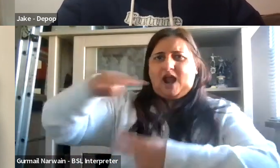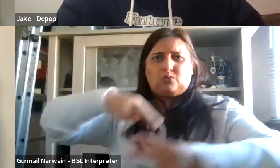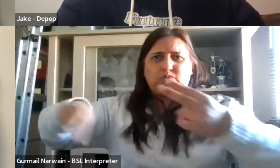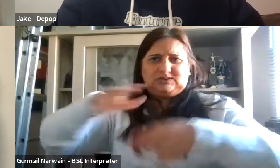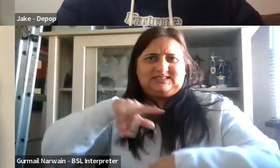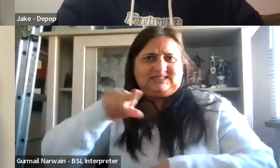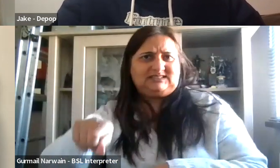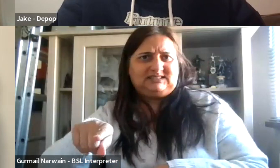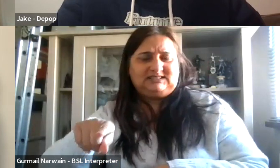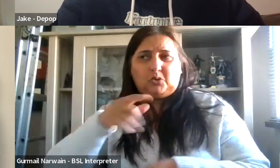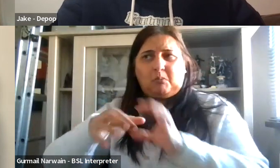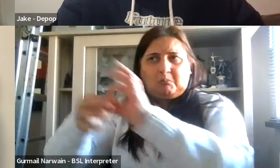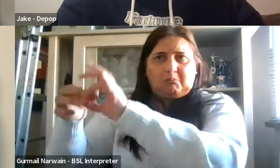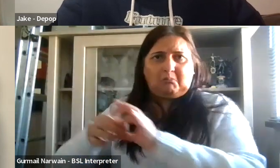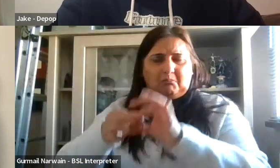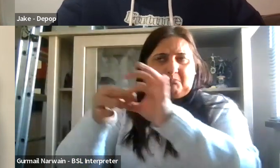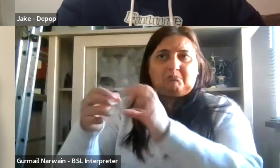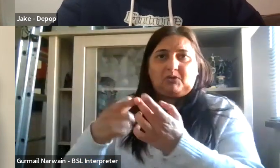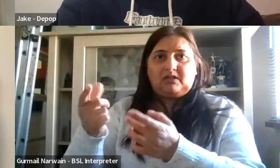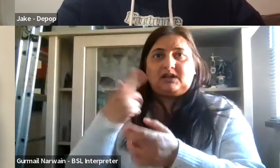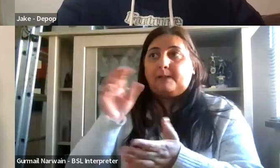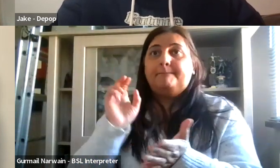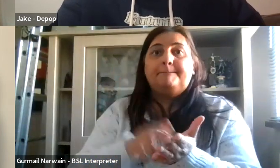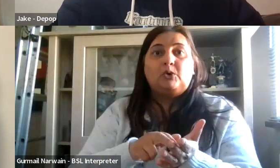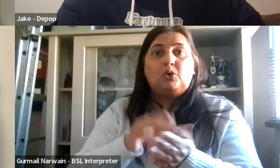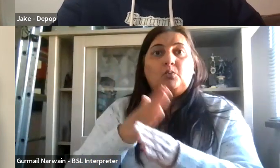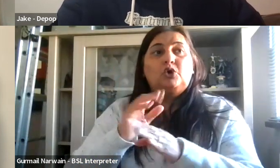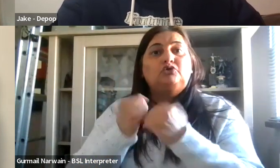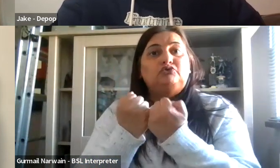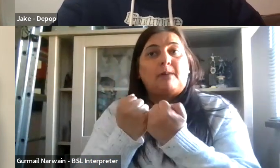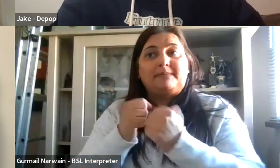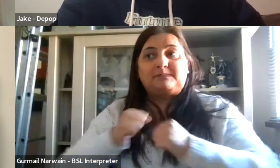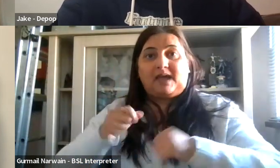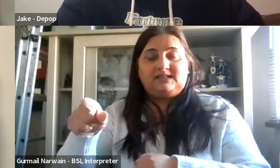have focus areas where if you need quiet time, no calls are allowed in those spaces, if you need more room to move around or collaborate with other people, we have bookable workshop place and larger meeting rooms, collaborate with other people. We've got bookable workshop spaces and larger meeting rooms that